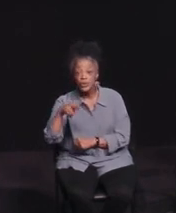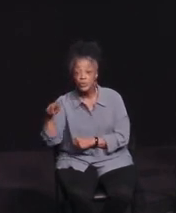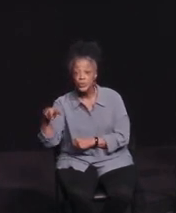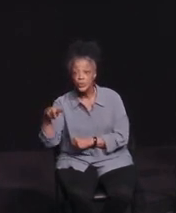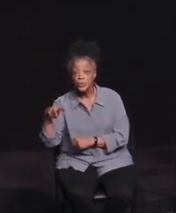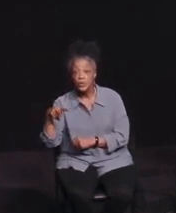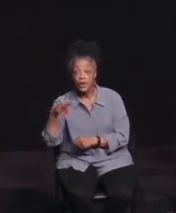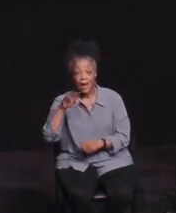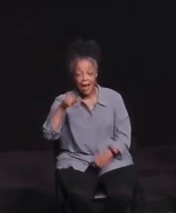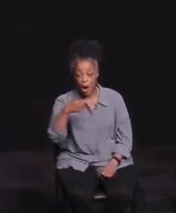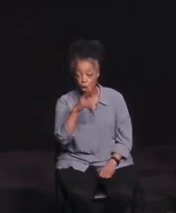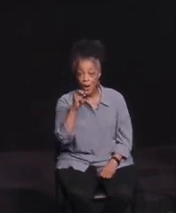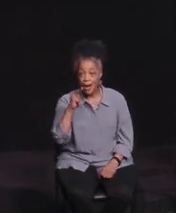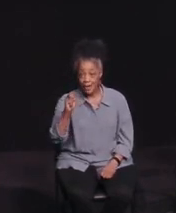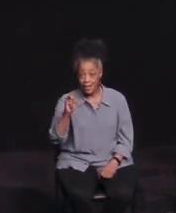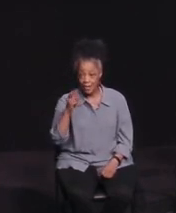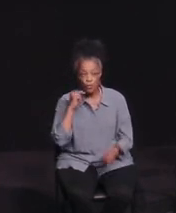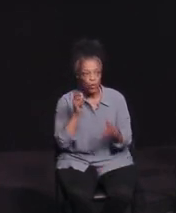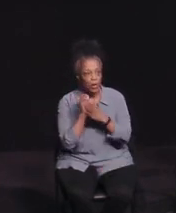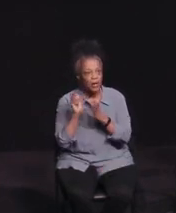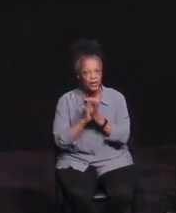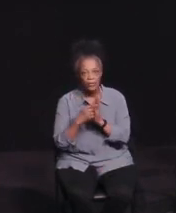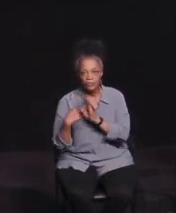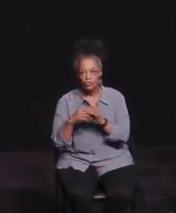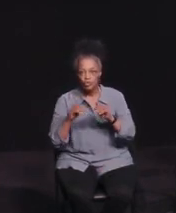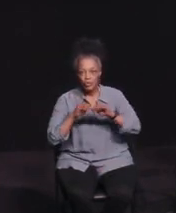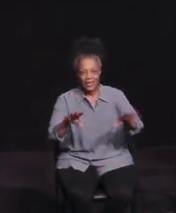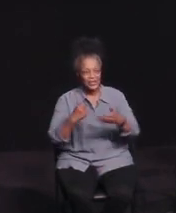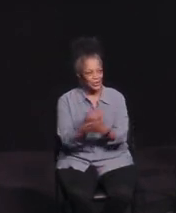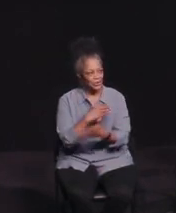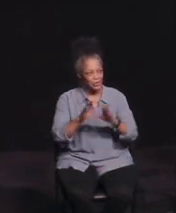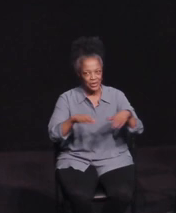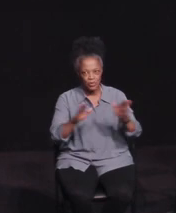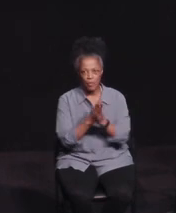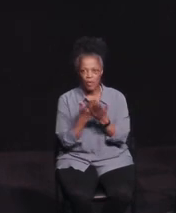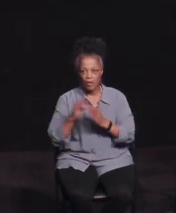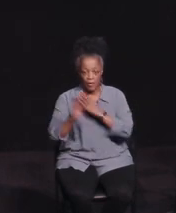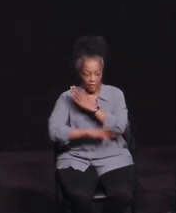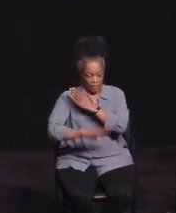Ajuan will release a new children's book in the fall of 2023.